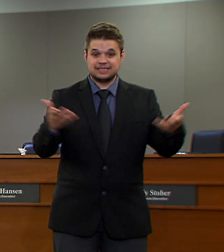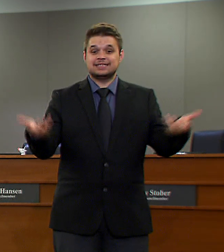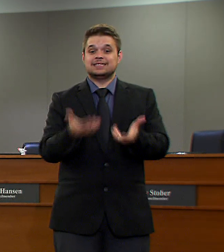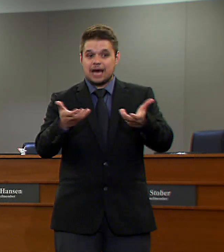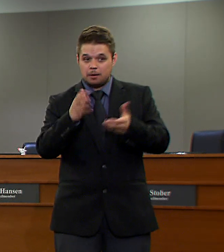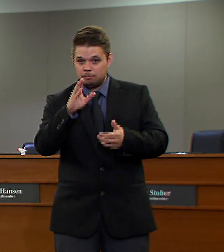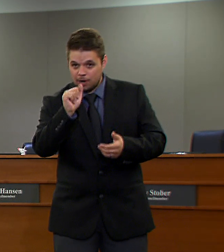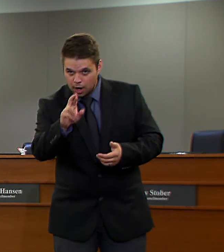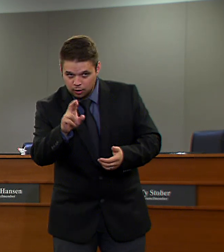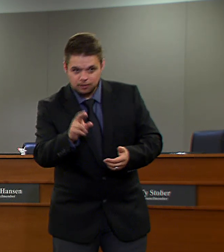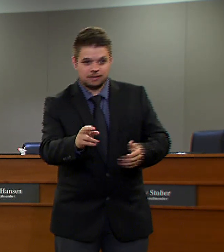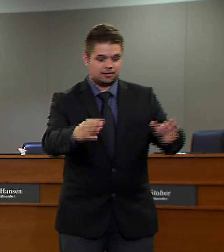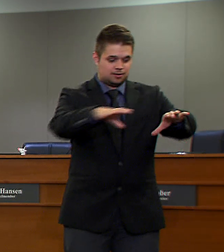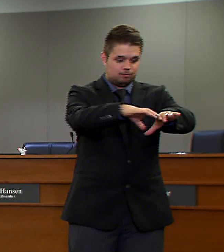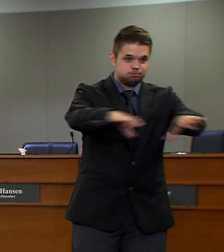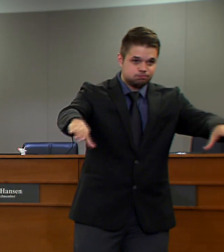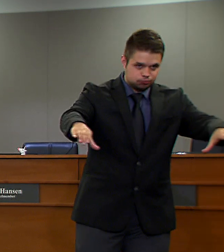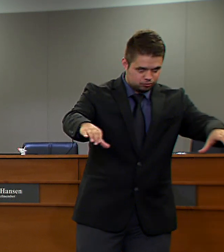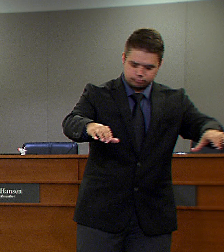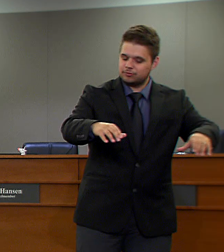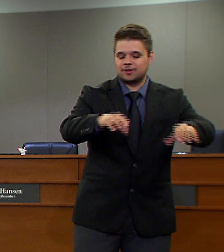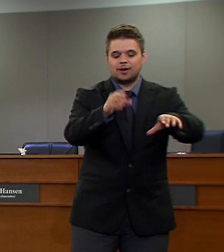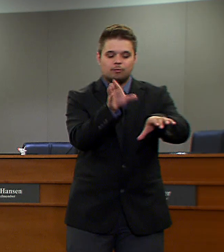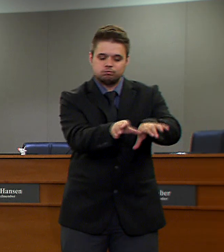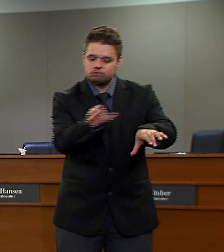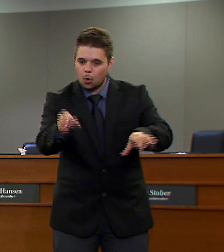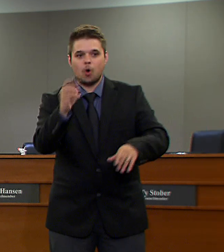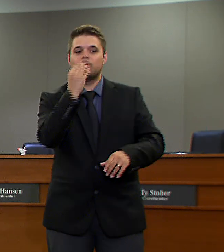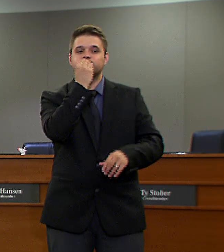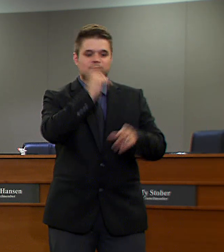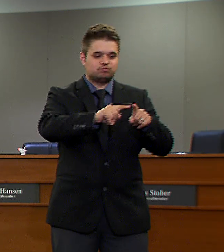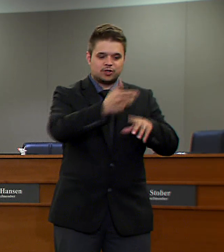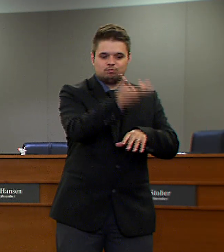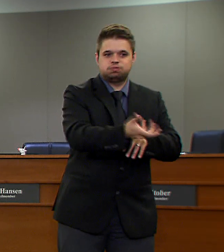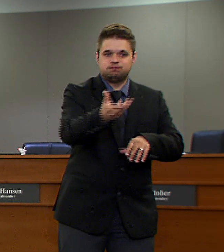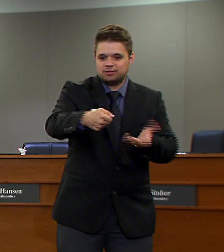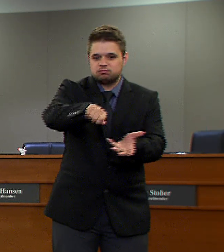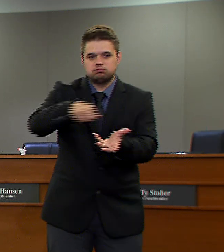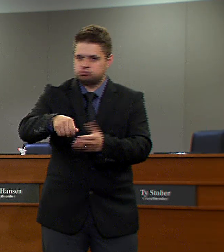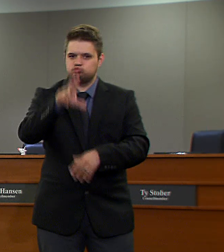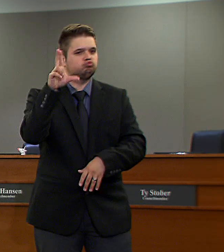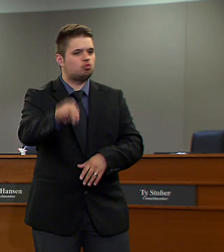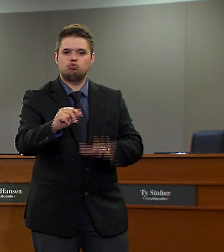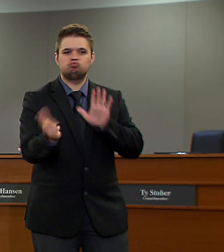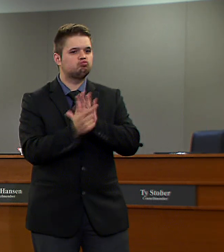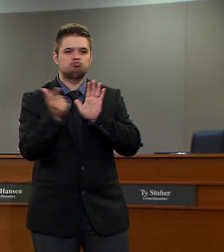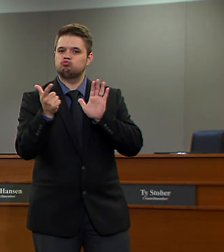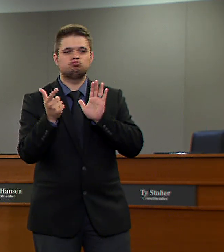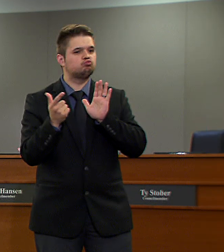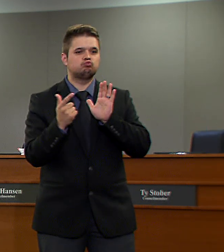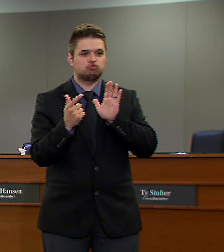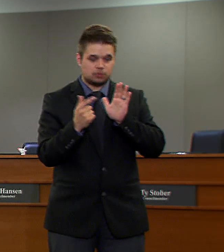Menus and condiments must be single use only. Bar seating is not permitted.